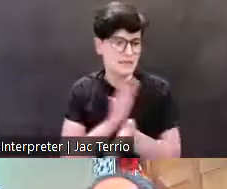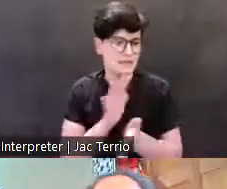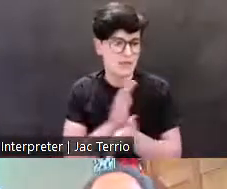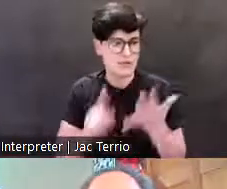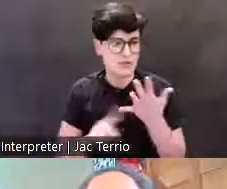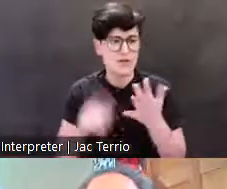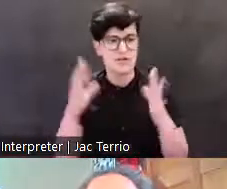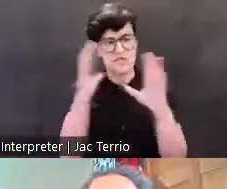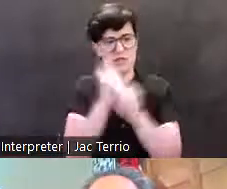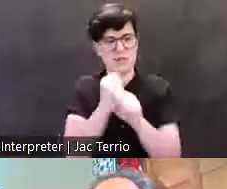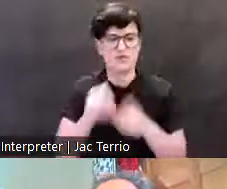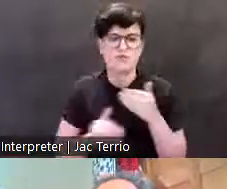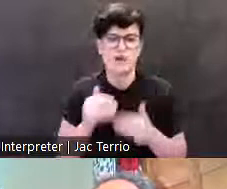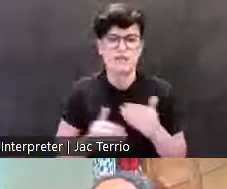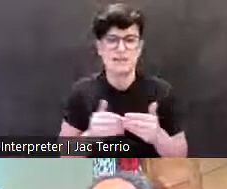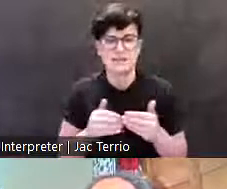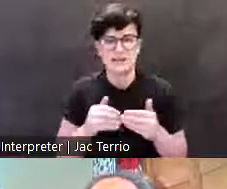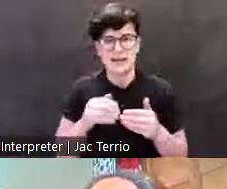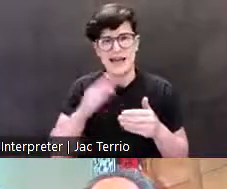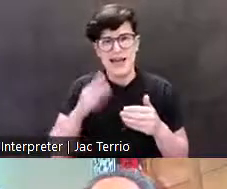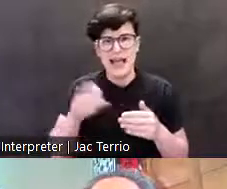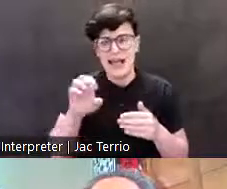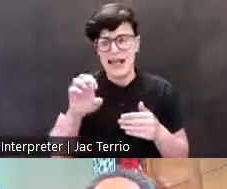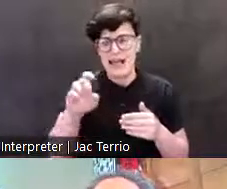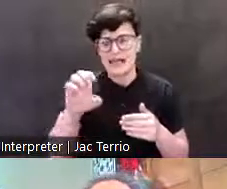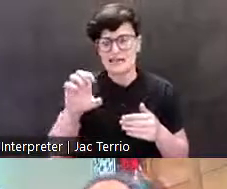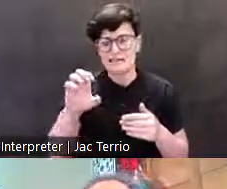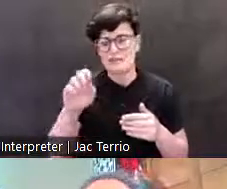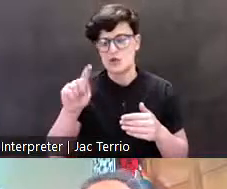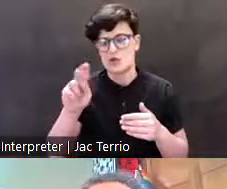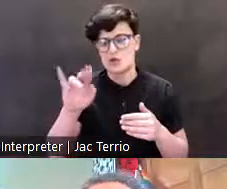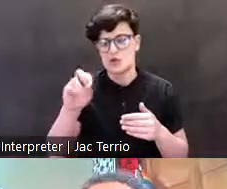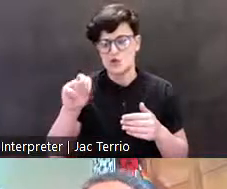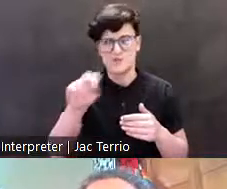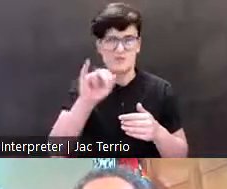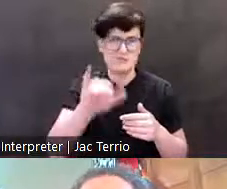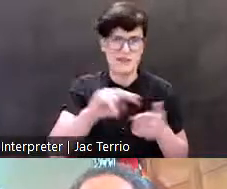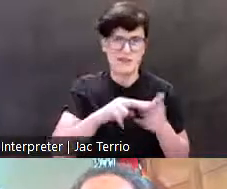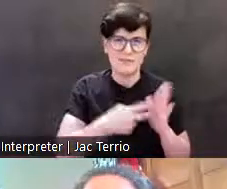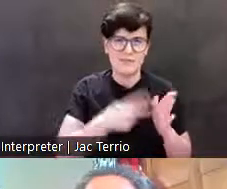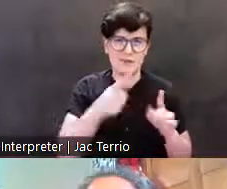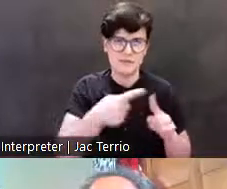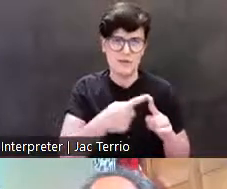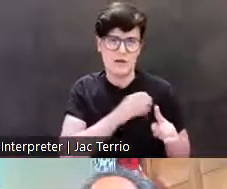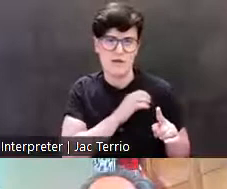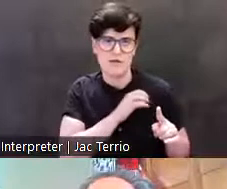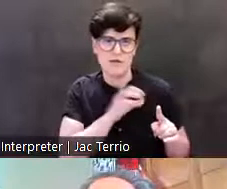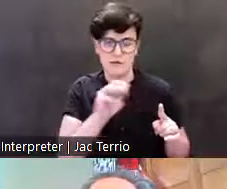That is what it is called when a marshal comes to your apartment and physically removes you and your family from the apartment.